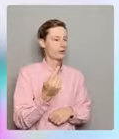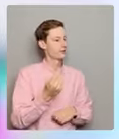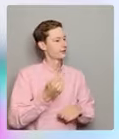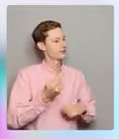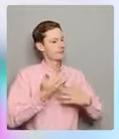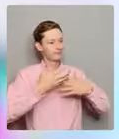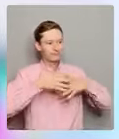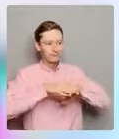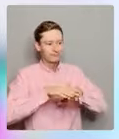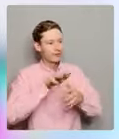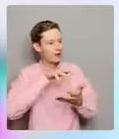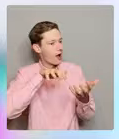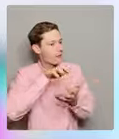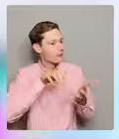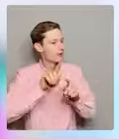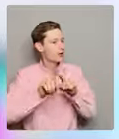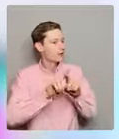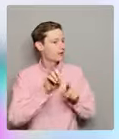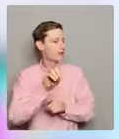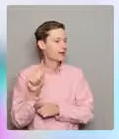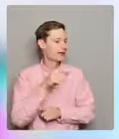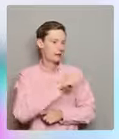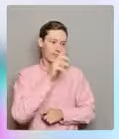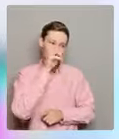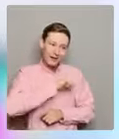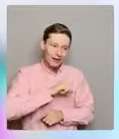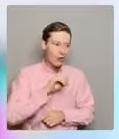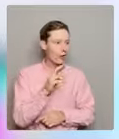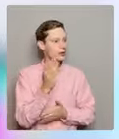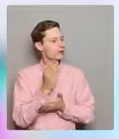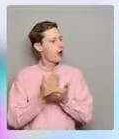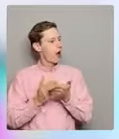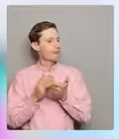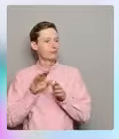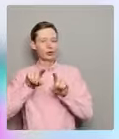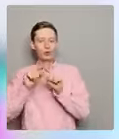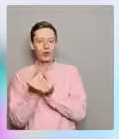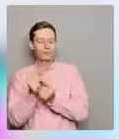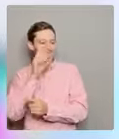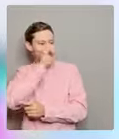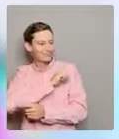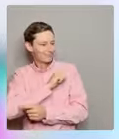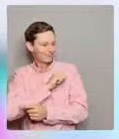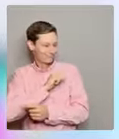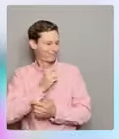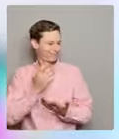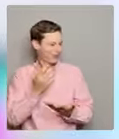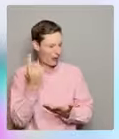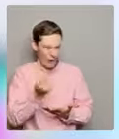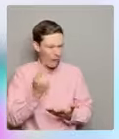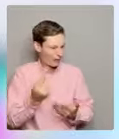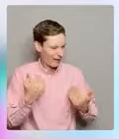you don't think of, or representation that you don't have in house. You're always gonna miss. So the question is how do you focus on missing less